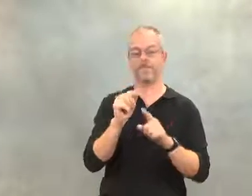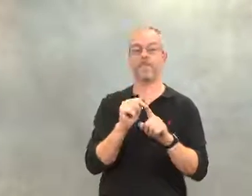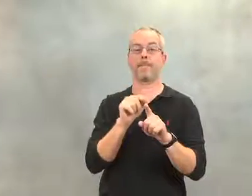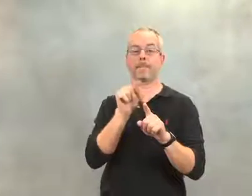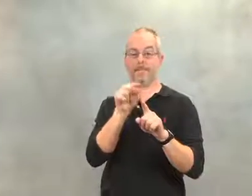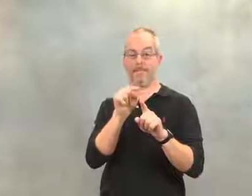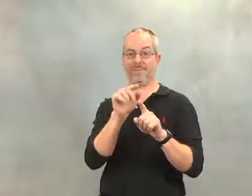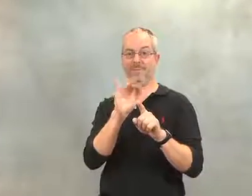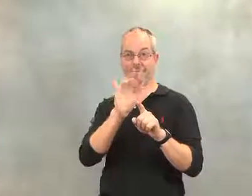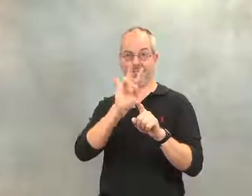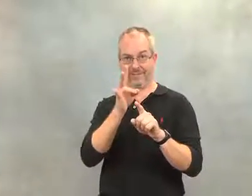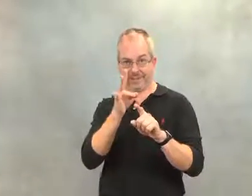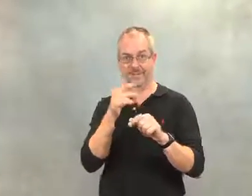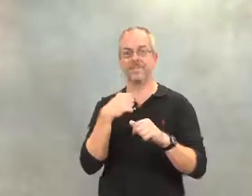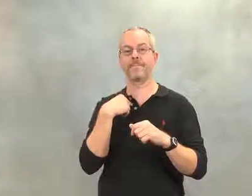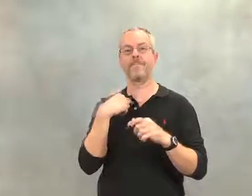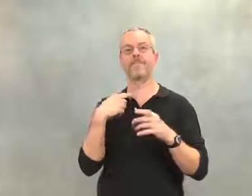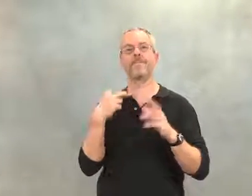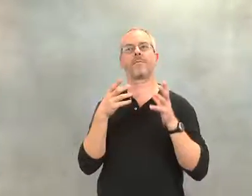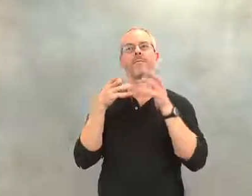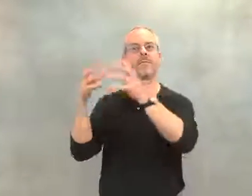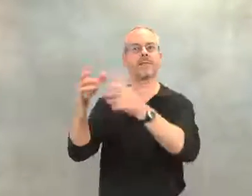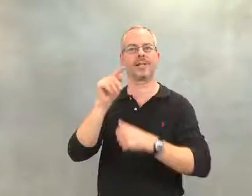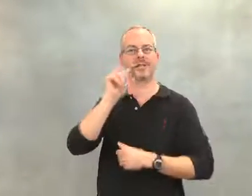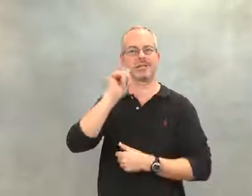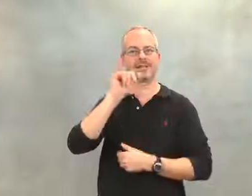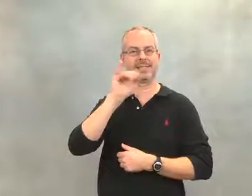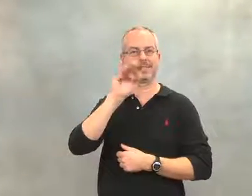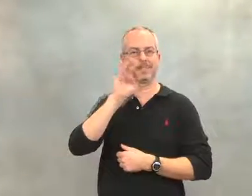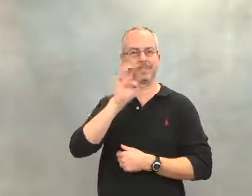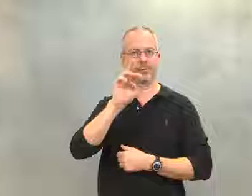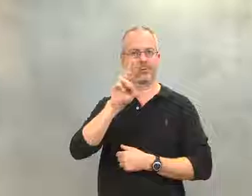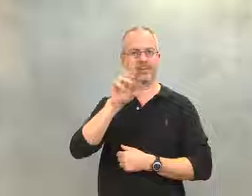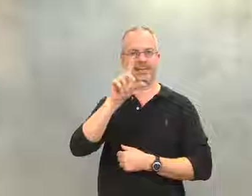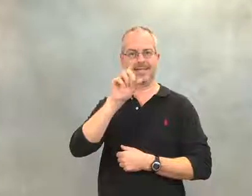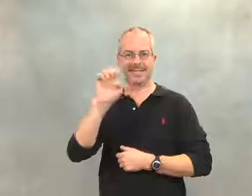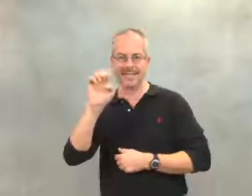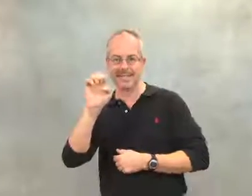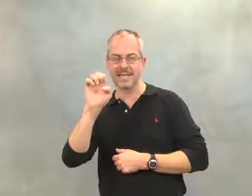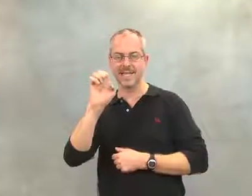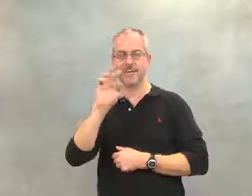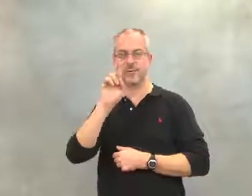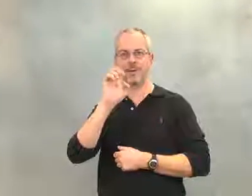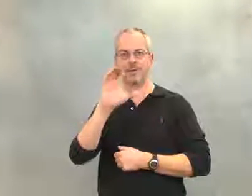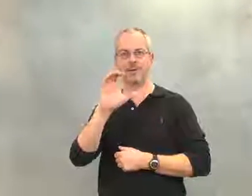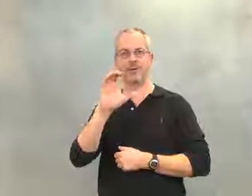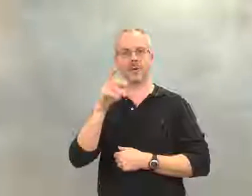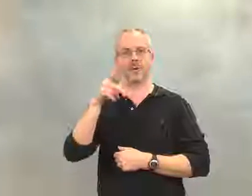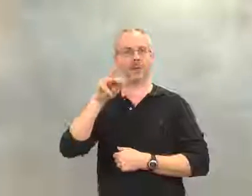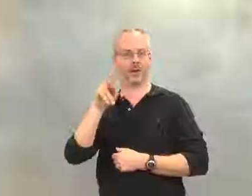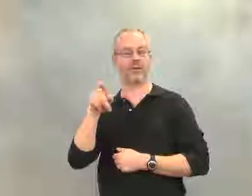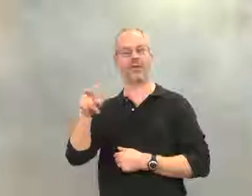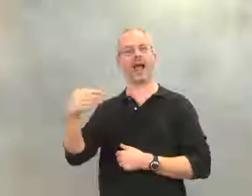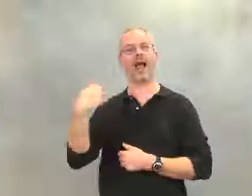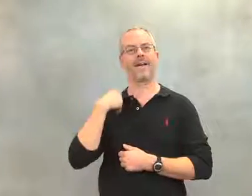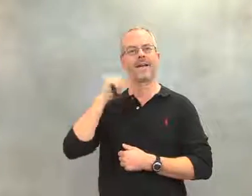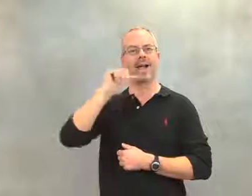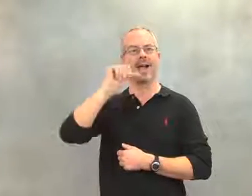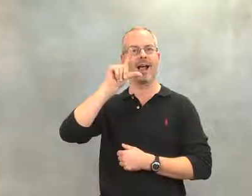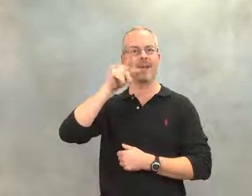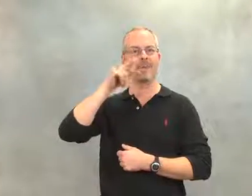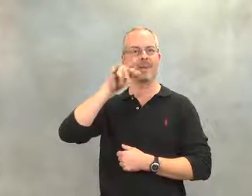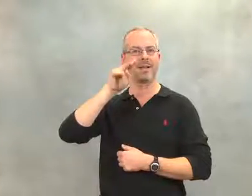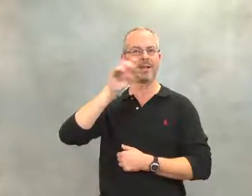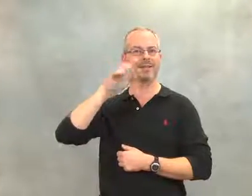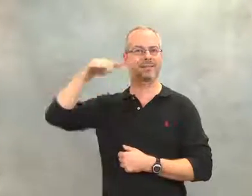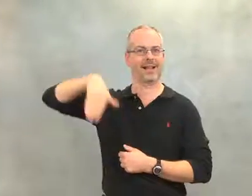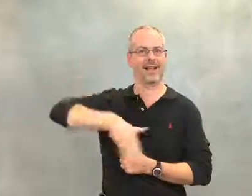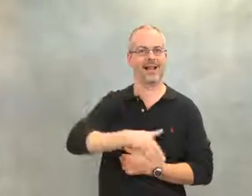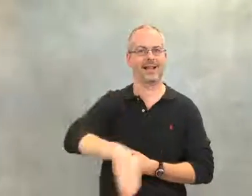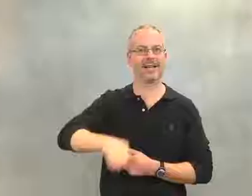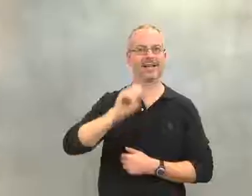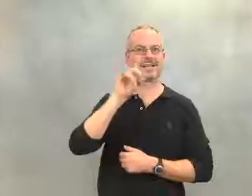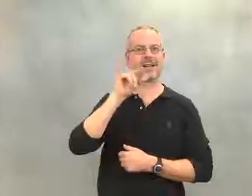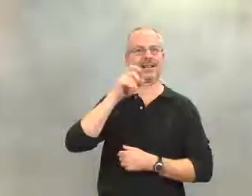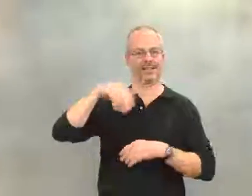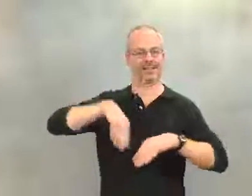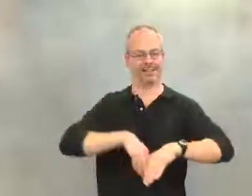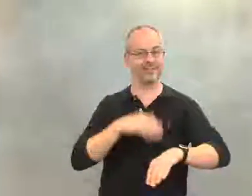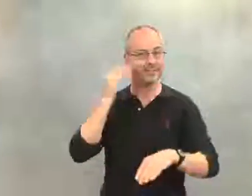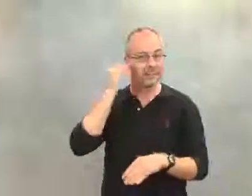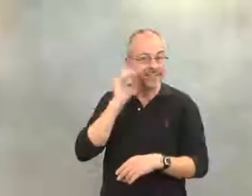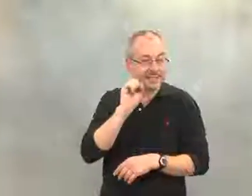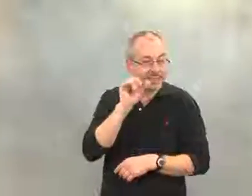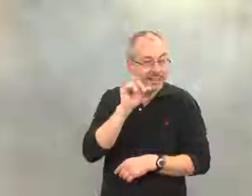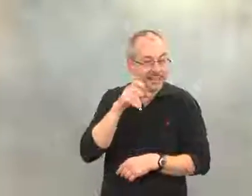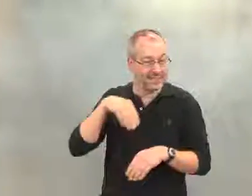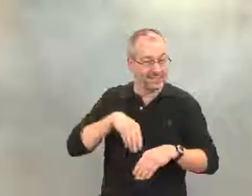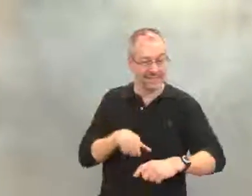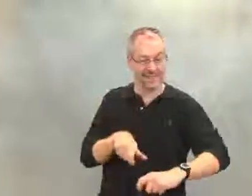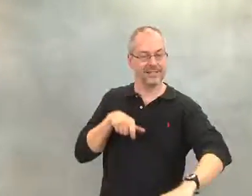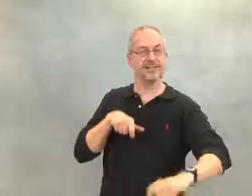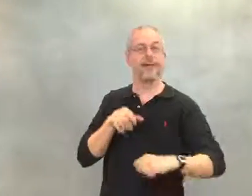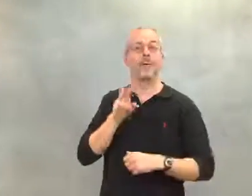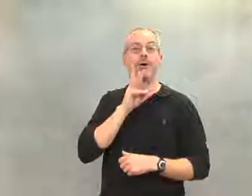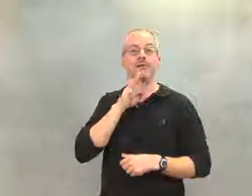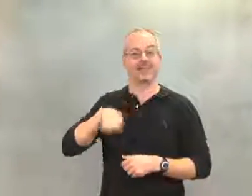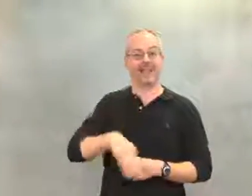On the 7th we all went to Timberlee Recreation Park.